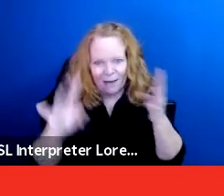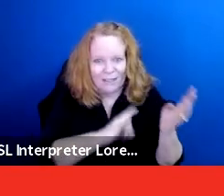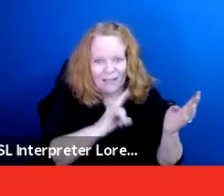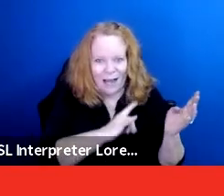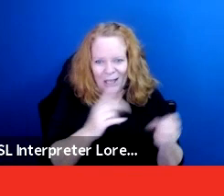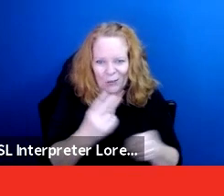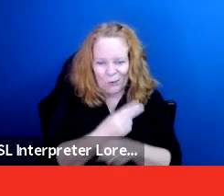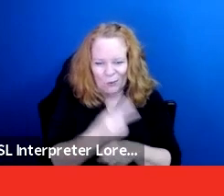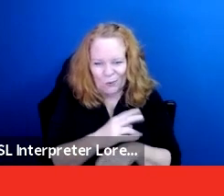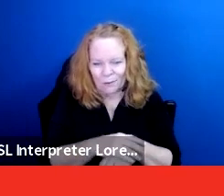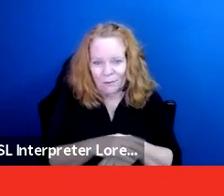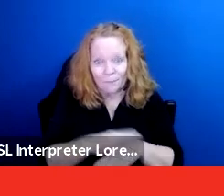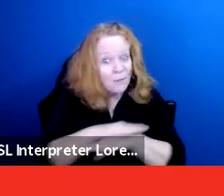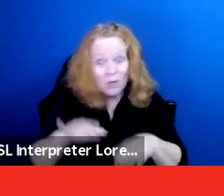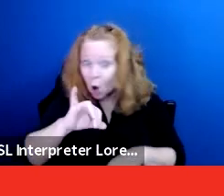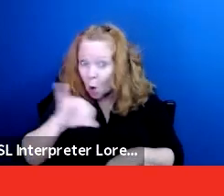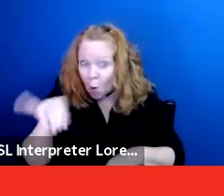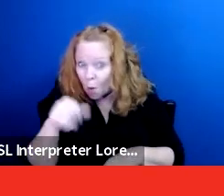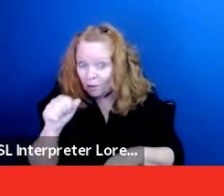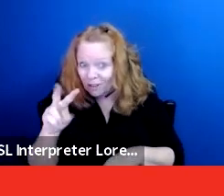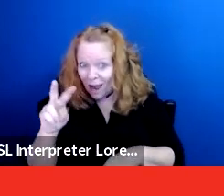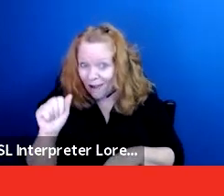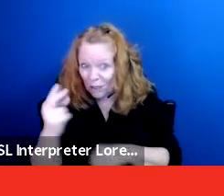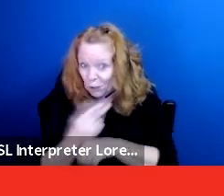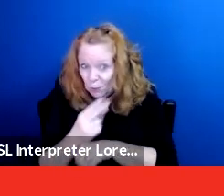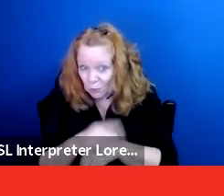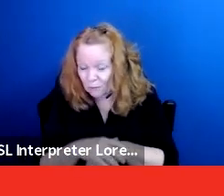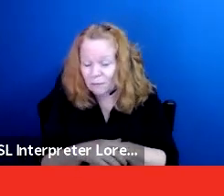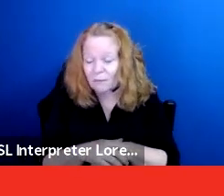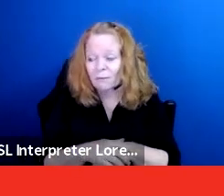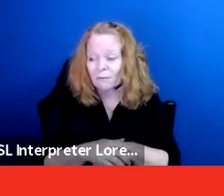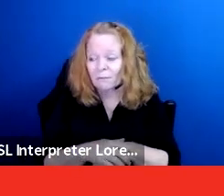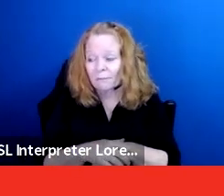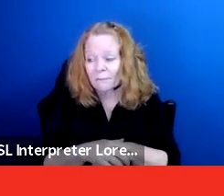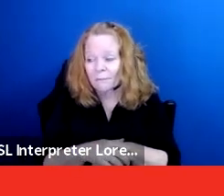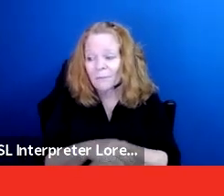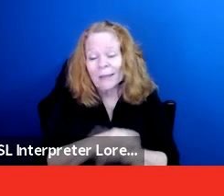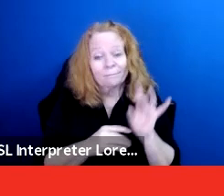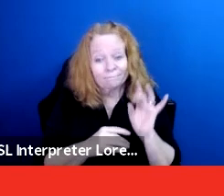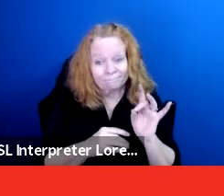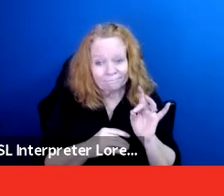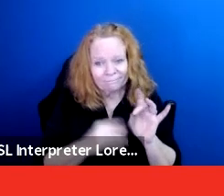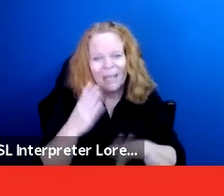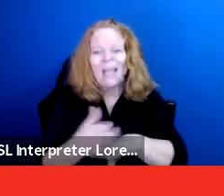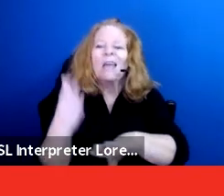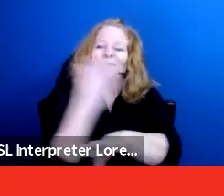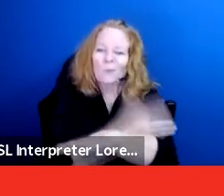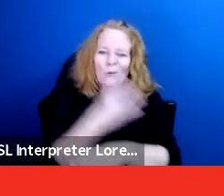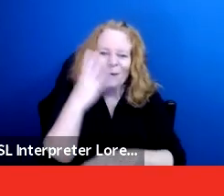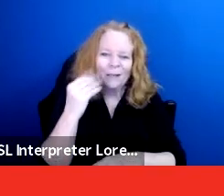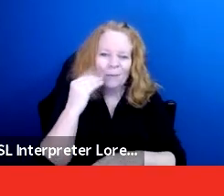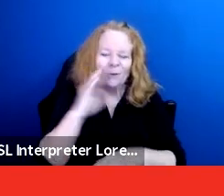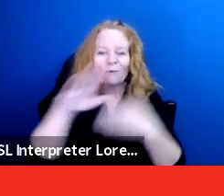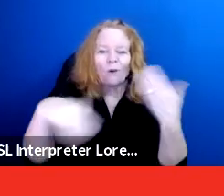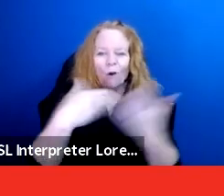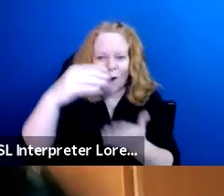even JavaScript invol and of course we wanted to improve the experience for all students